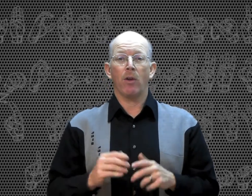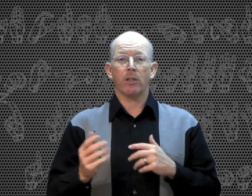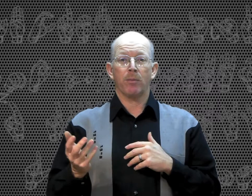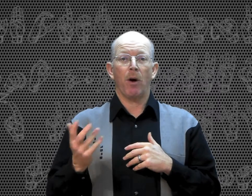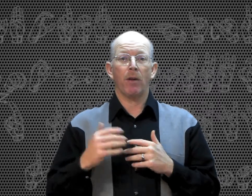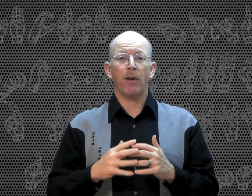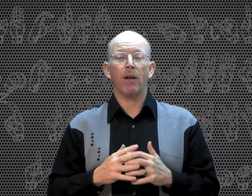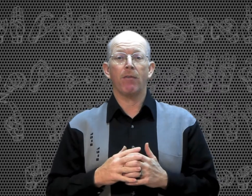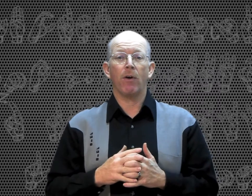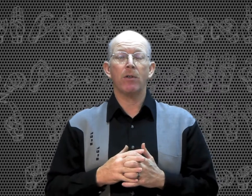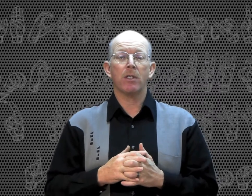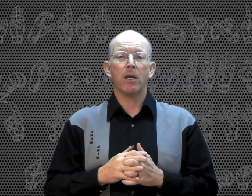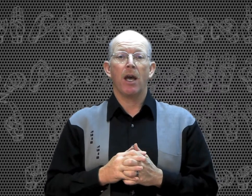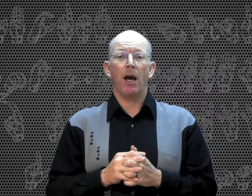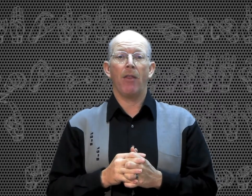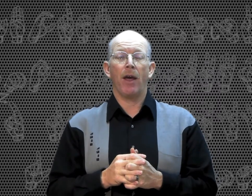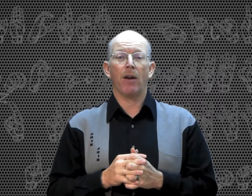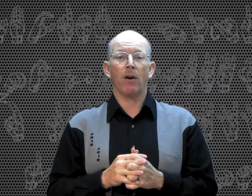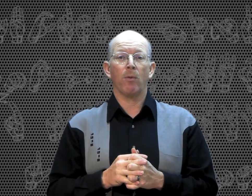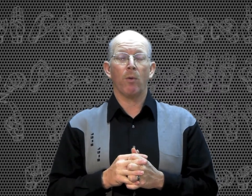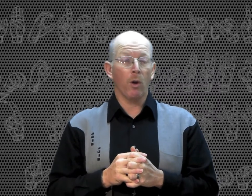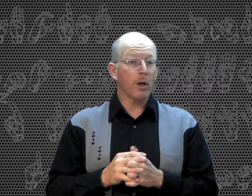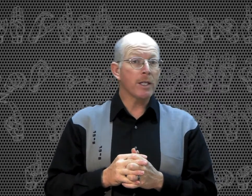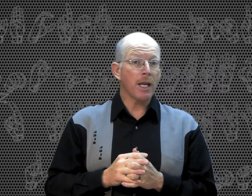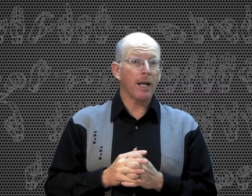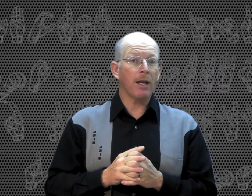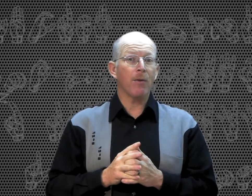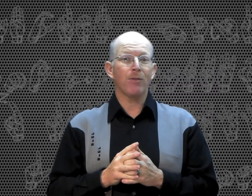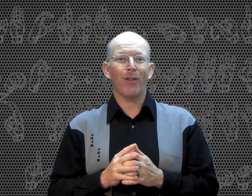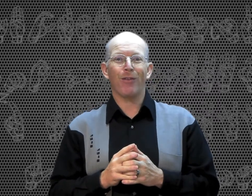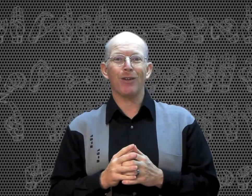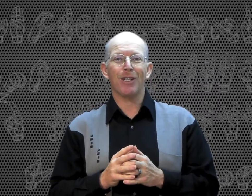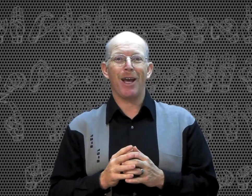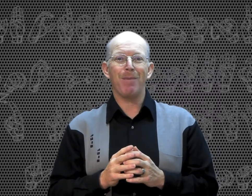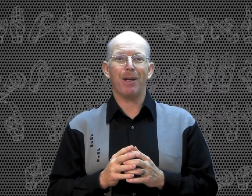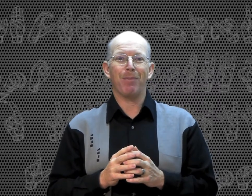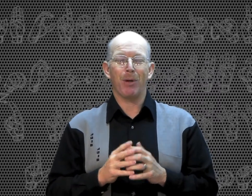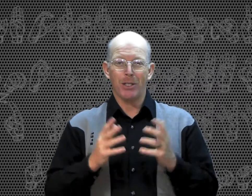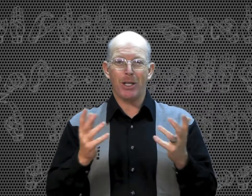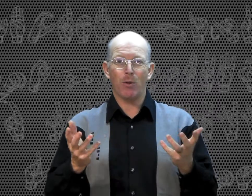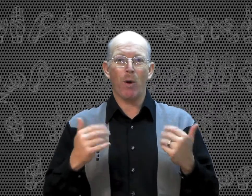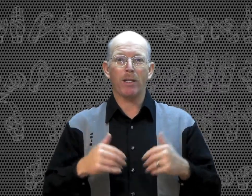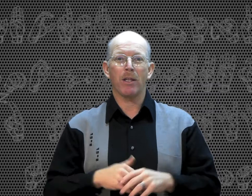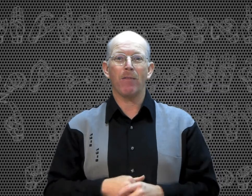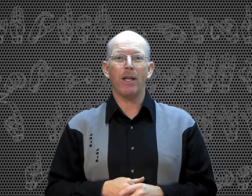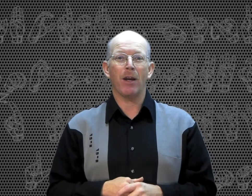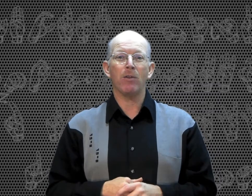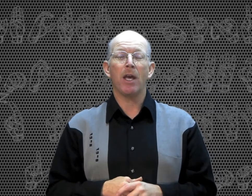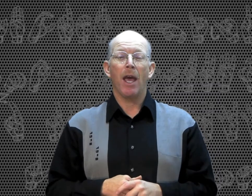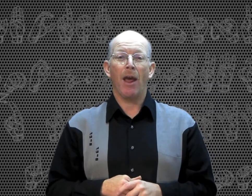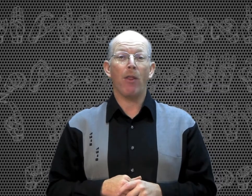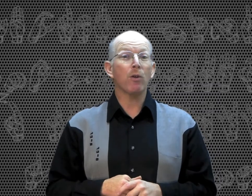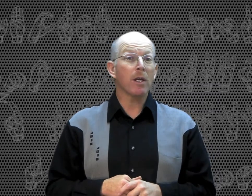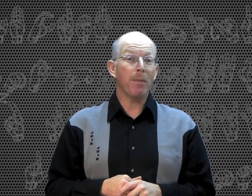I know there are some hard of hearing folks that are learning sign language for the first time (and I appreciate you watching the videos).